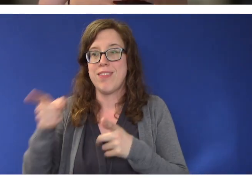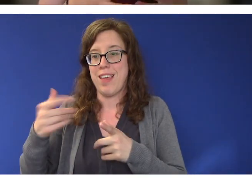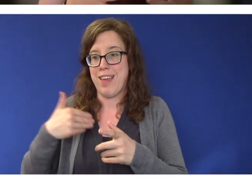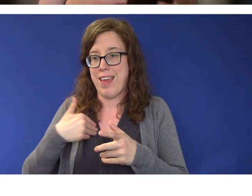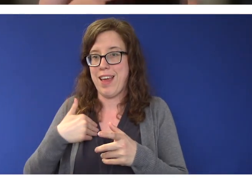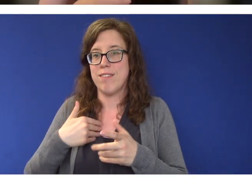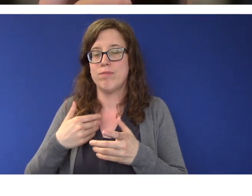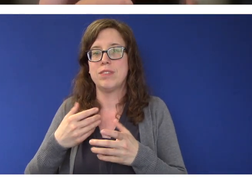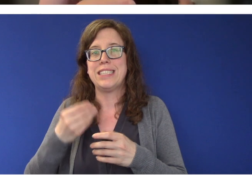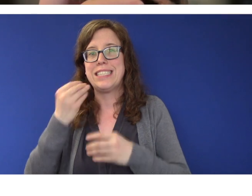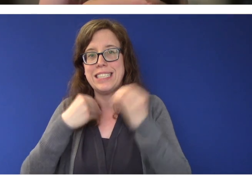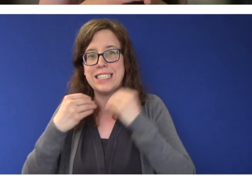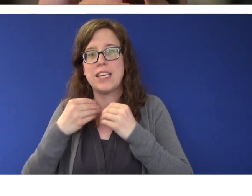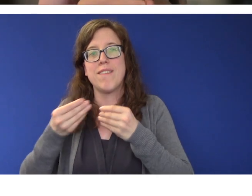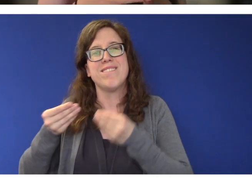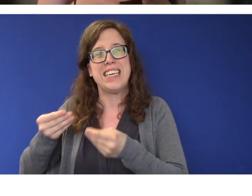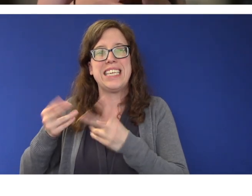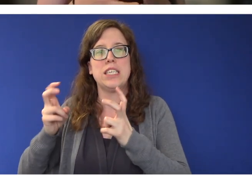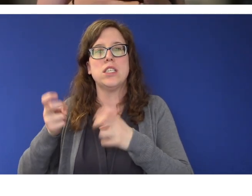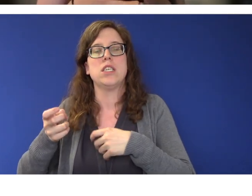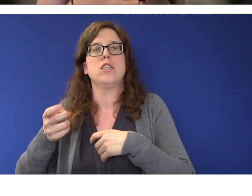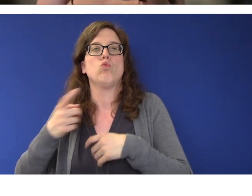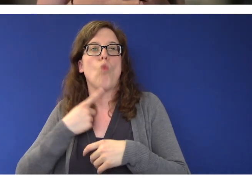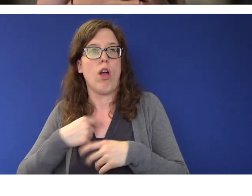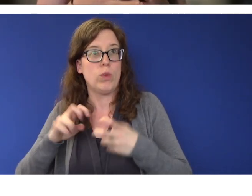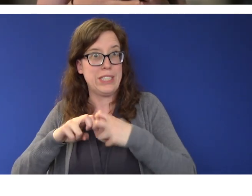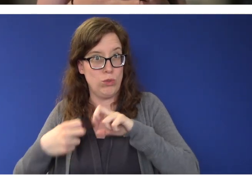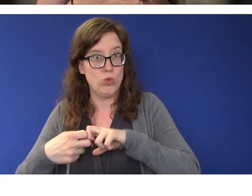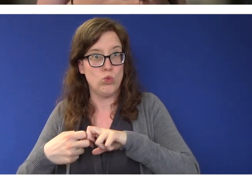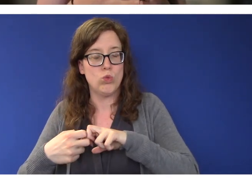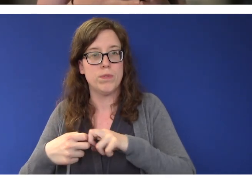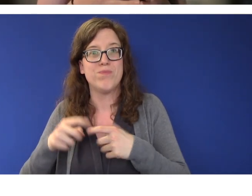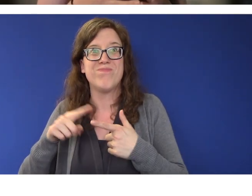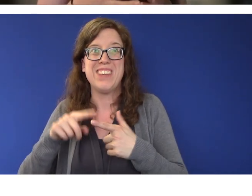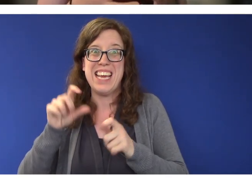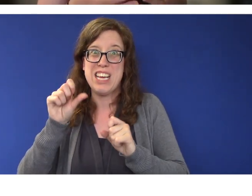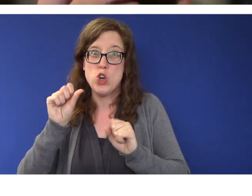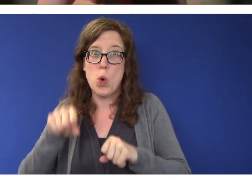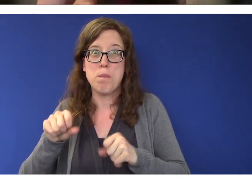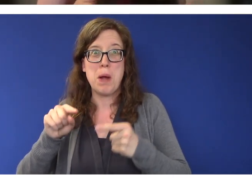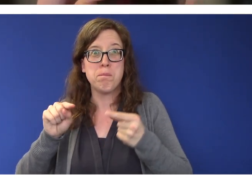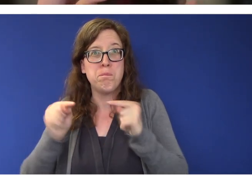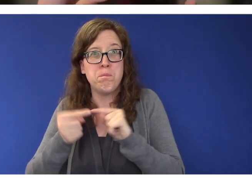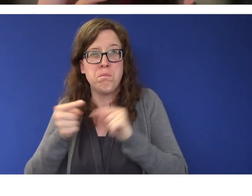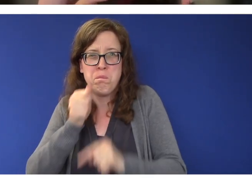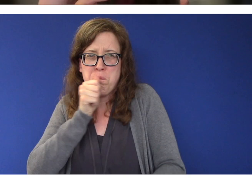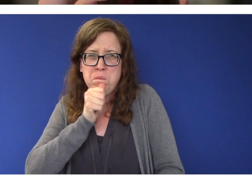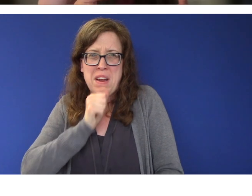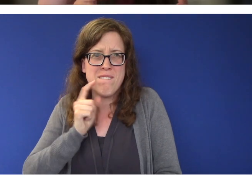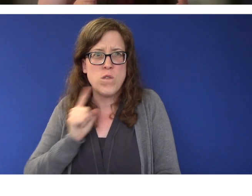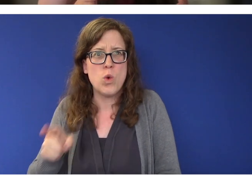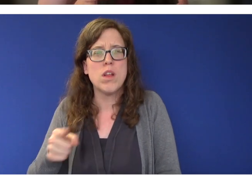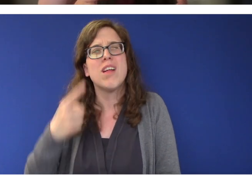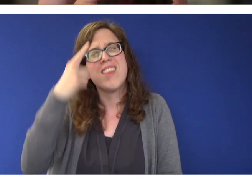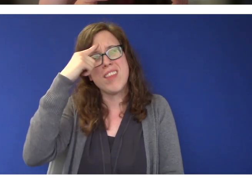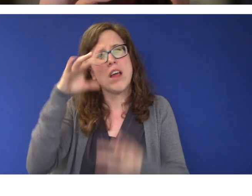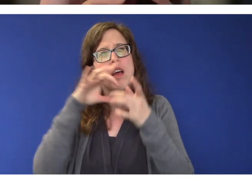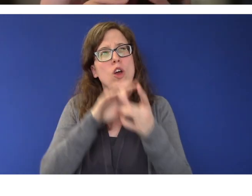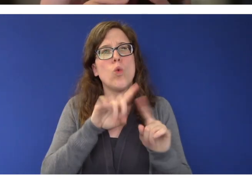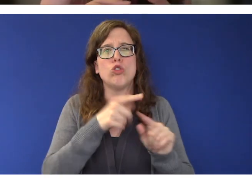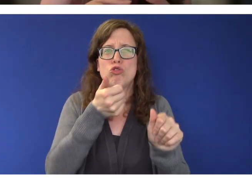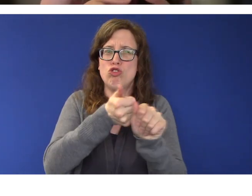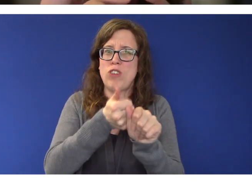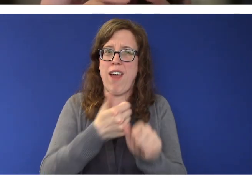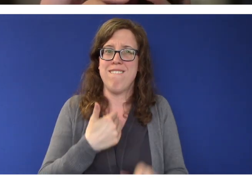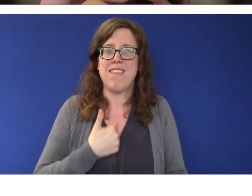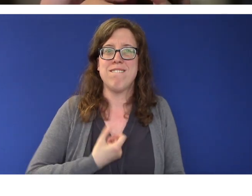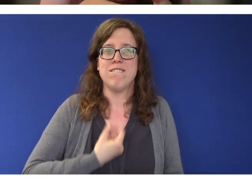swallowing issues. It can be painful for kids. Think about a time when you’ve had reflux. It’s